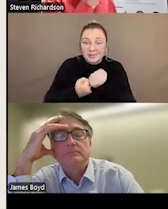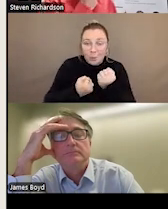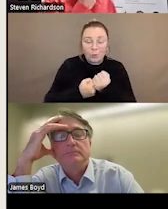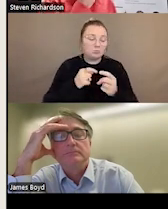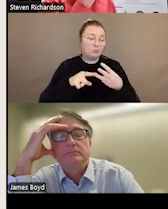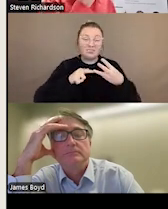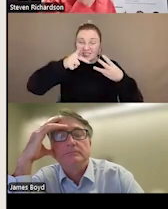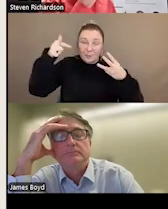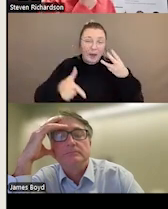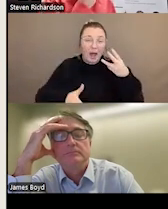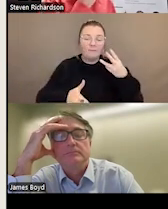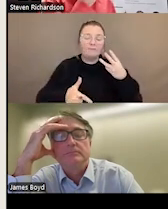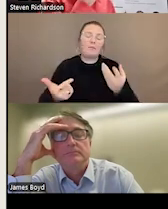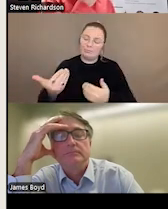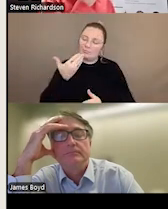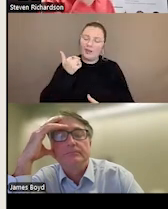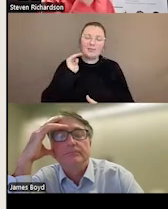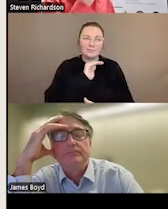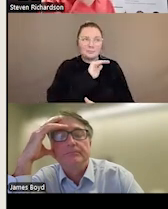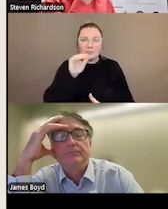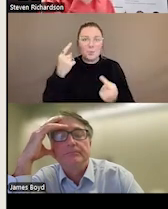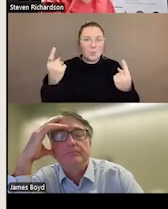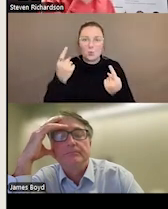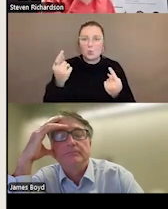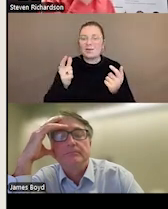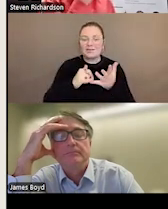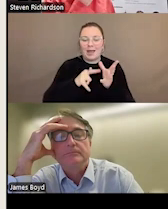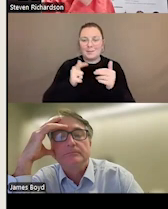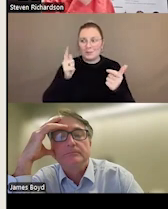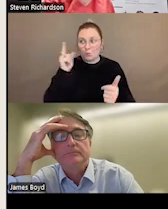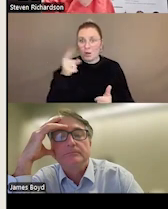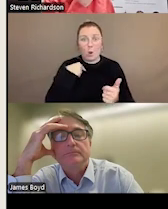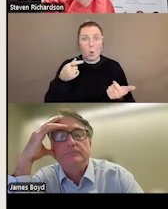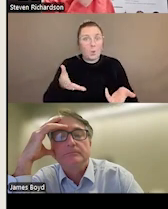reach out to the state managers. We are already -- all ready, willing and able to help.